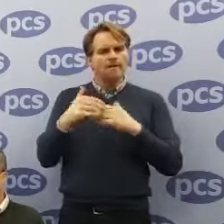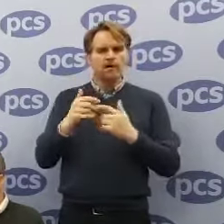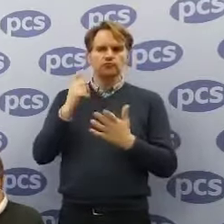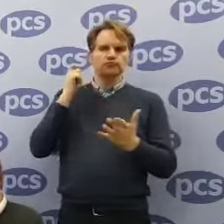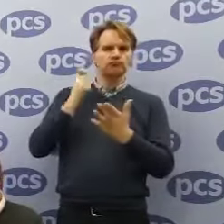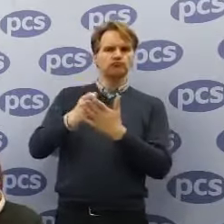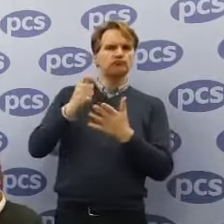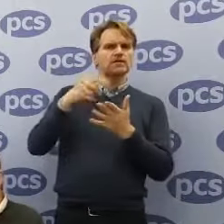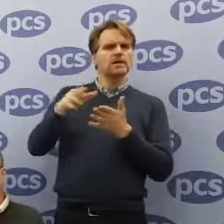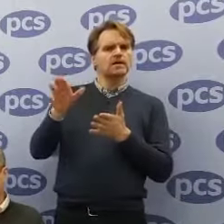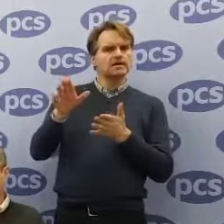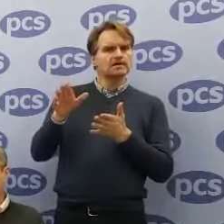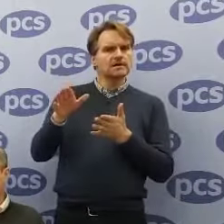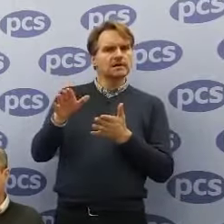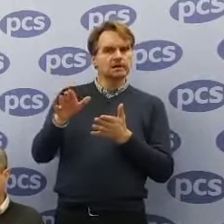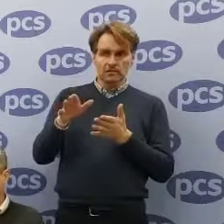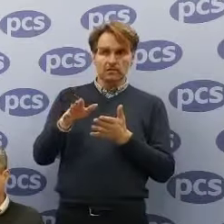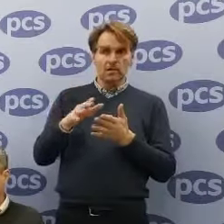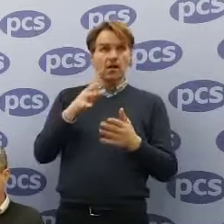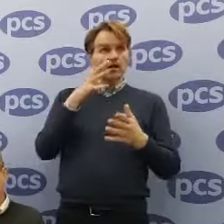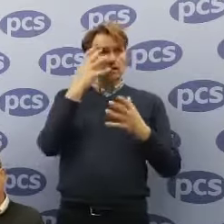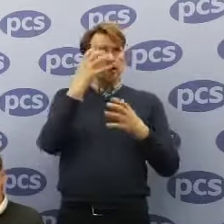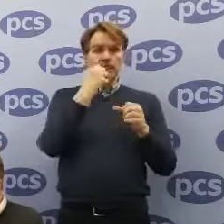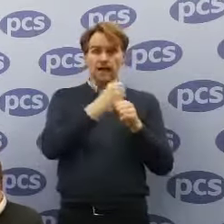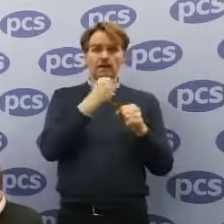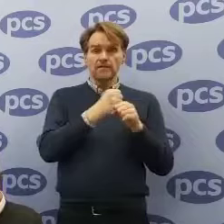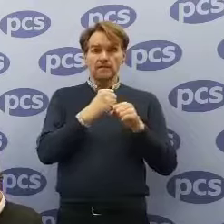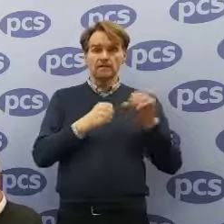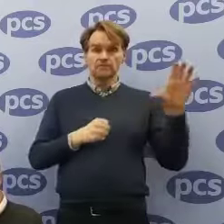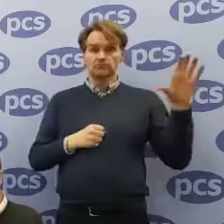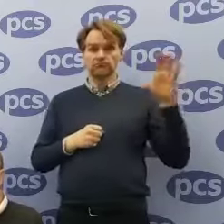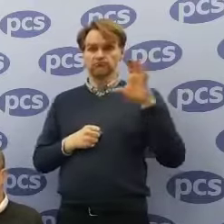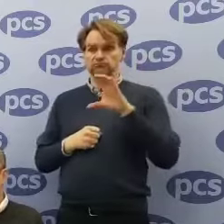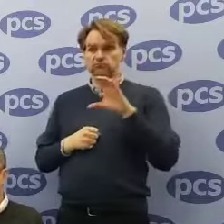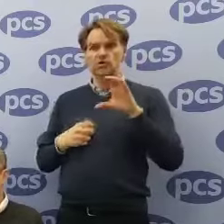in place that has cost the government over nearly 200 million pounds and has